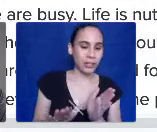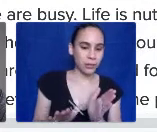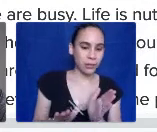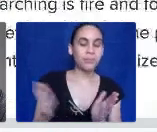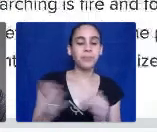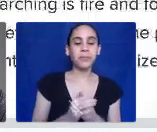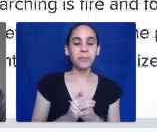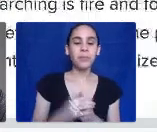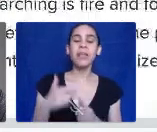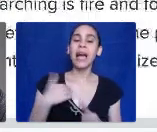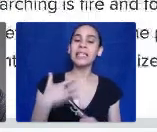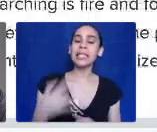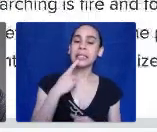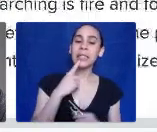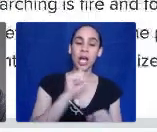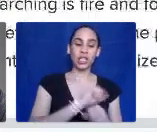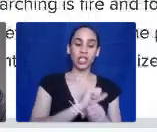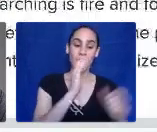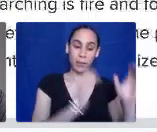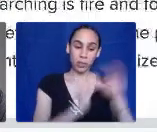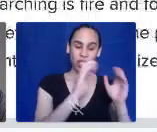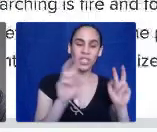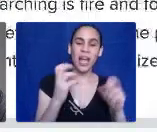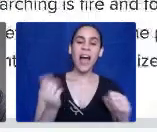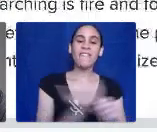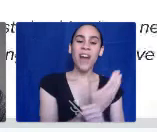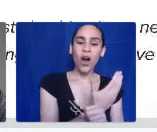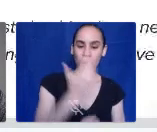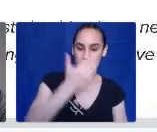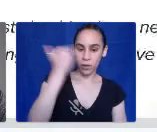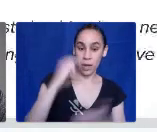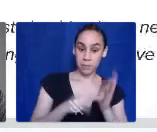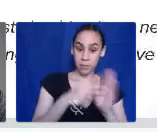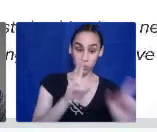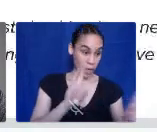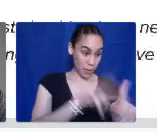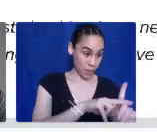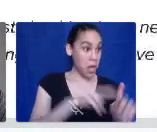job searching is fire and forget so you go apply you do what you can with a referral you do your